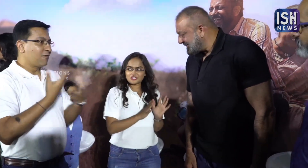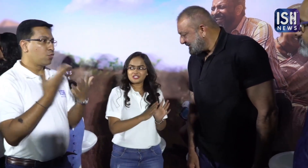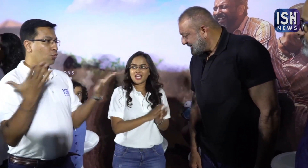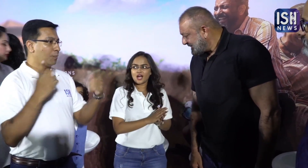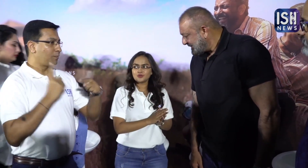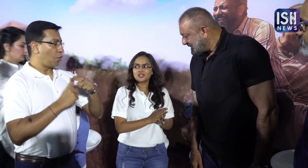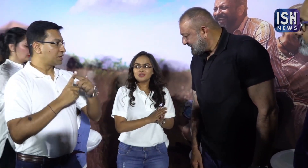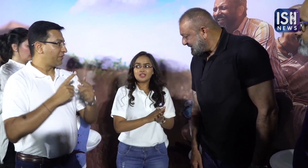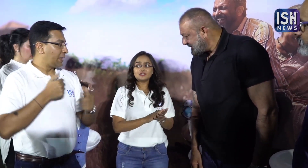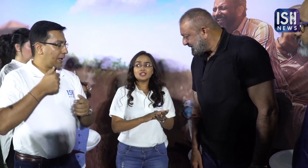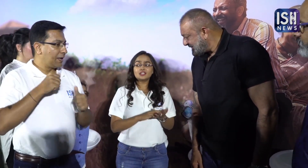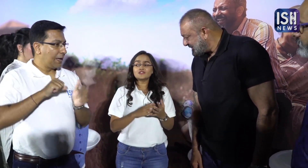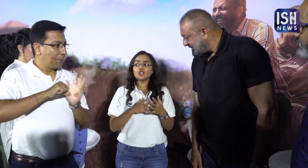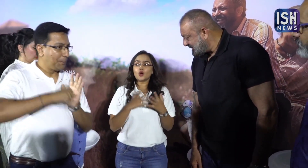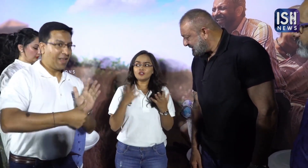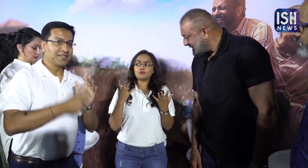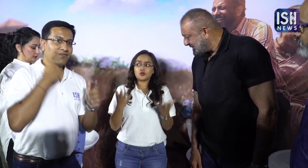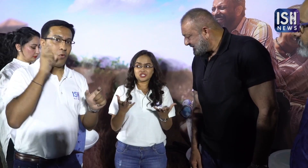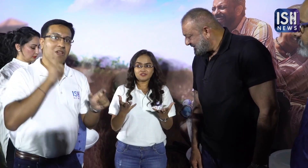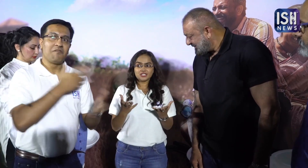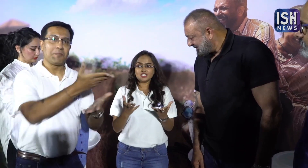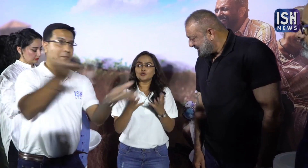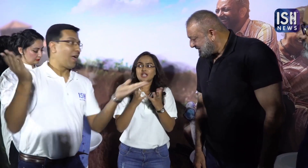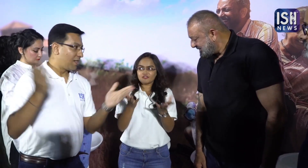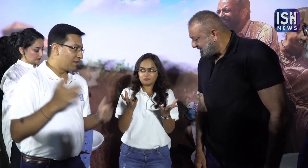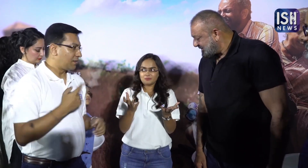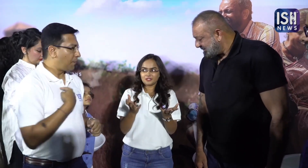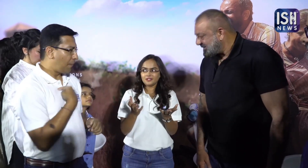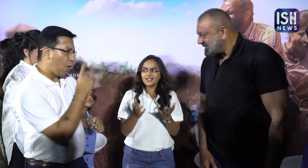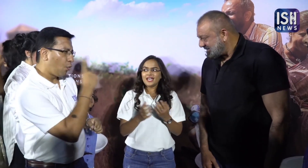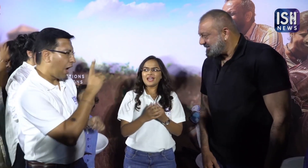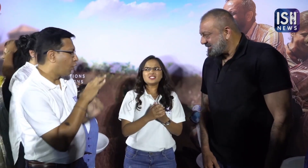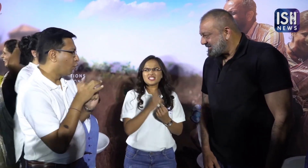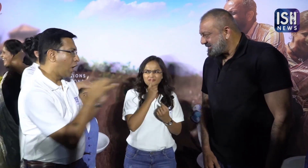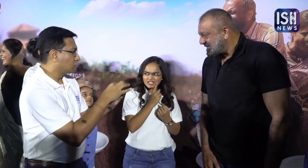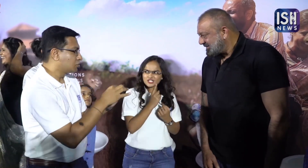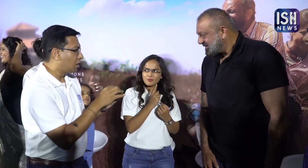It is a positive impression on all the Deaf people. I just have one question.